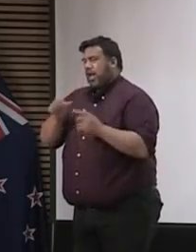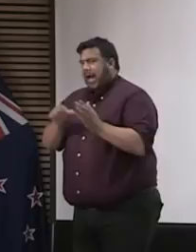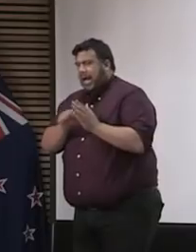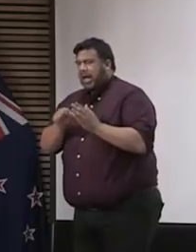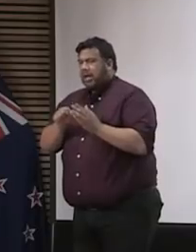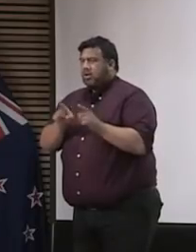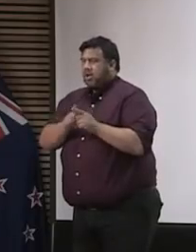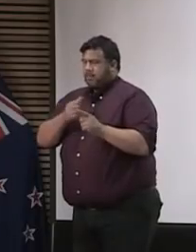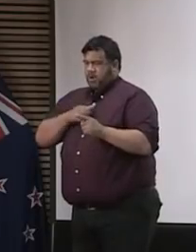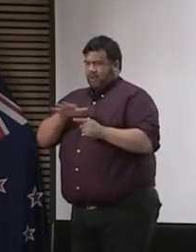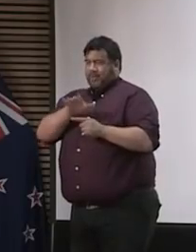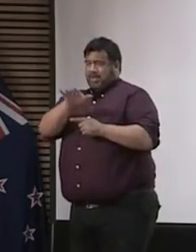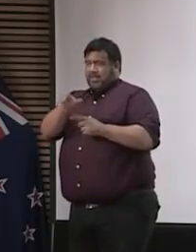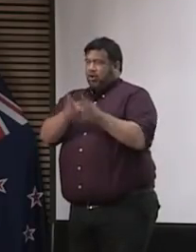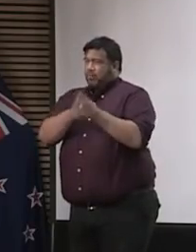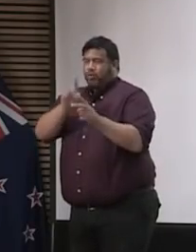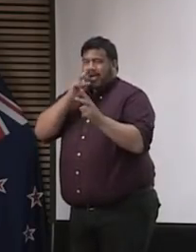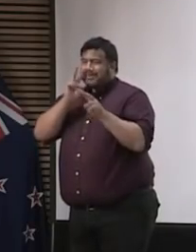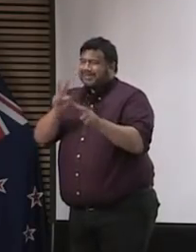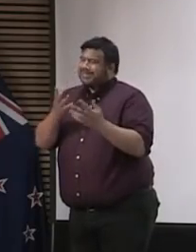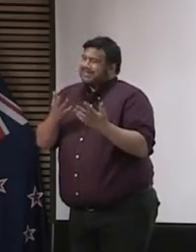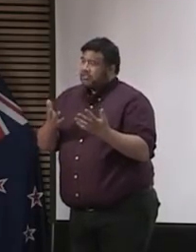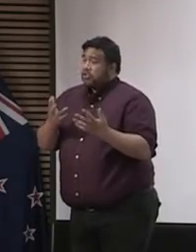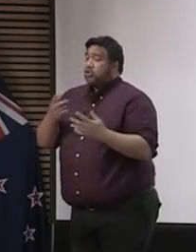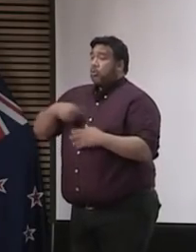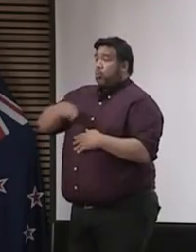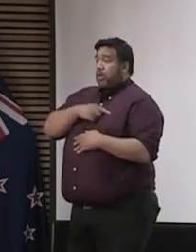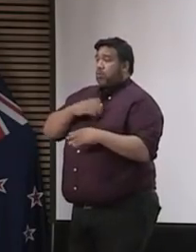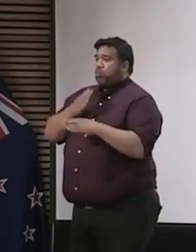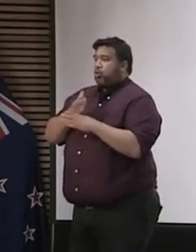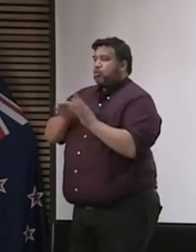We are working on the visitor policy and how it will look under alert level 3 and just